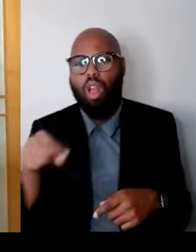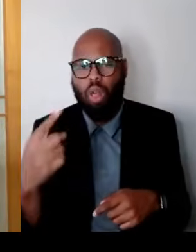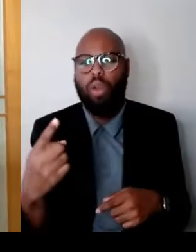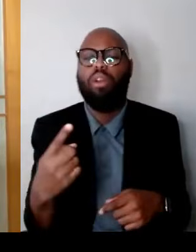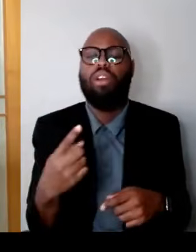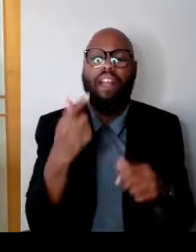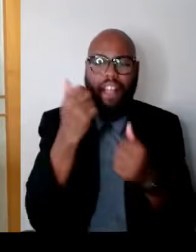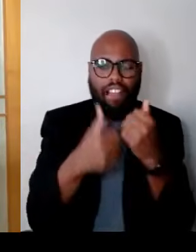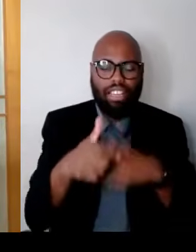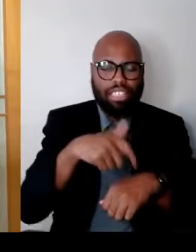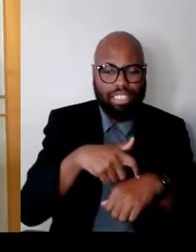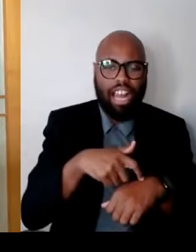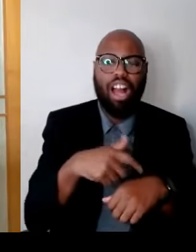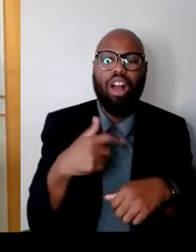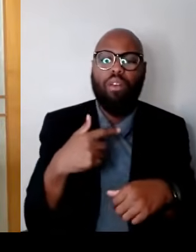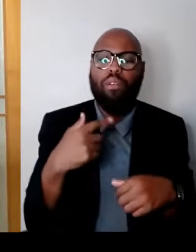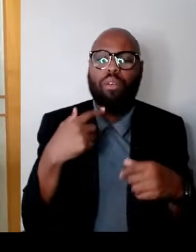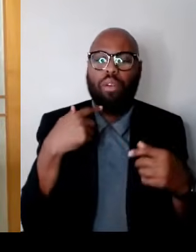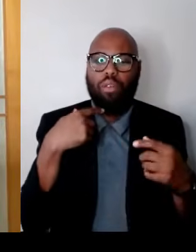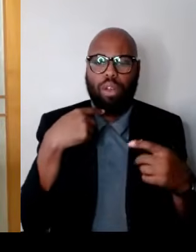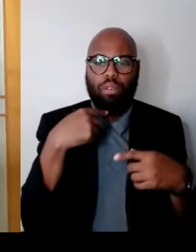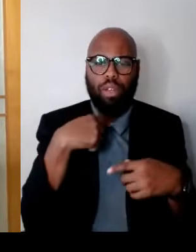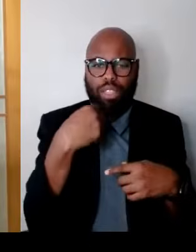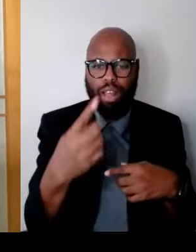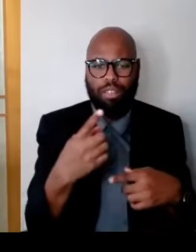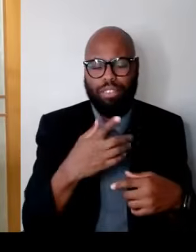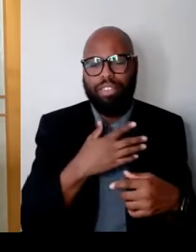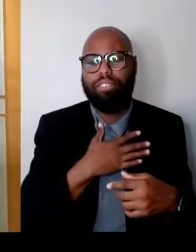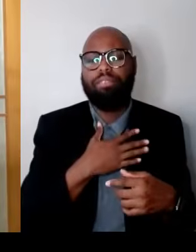we always let them know that they're not alone.